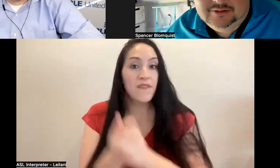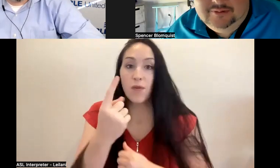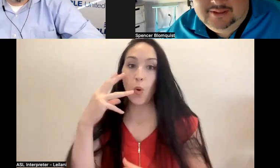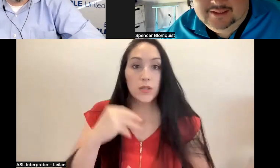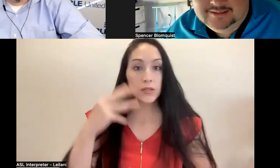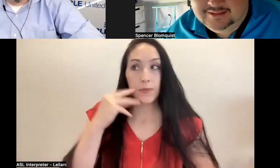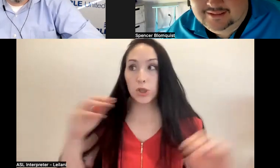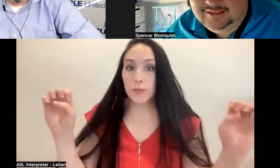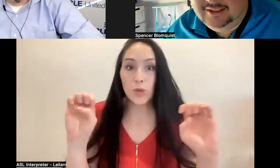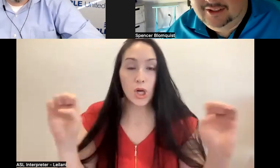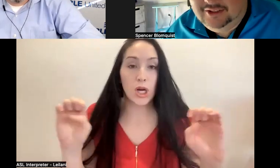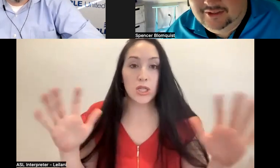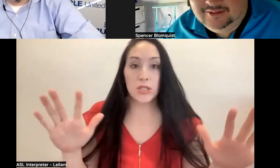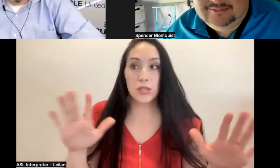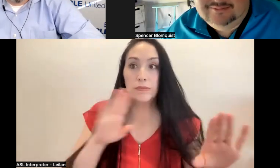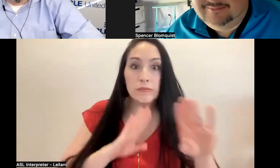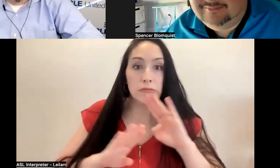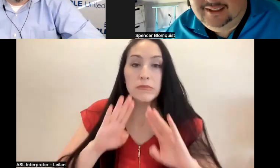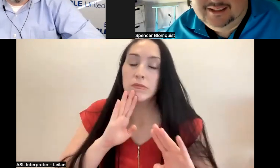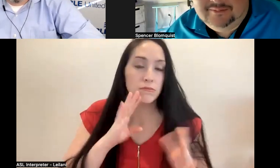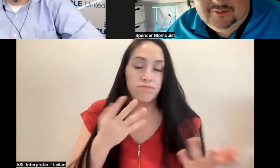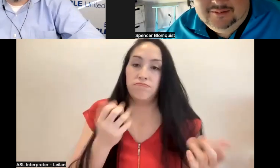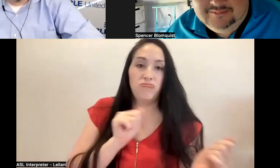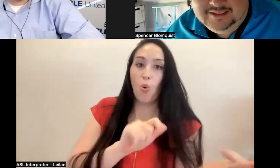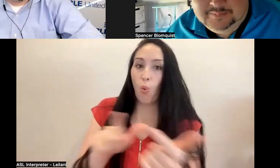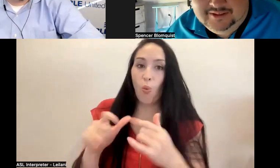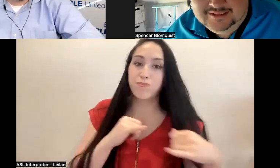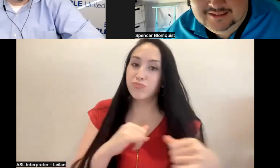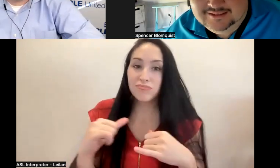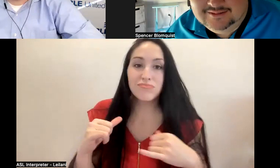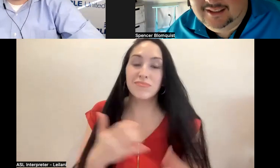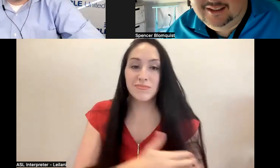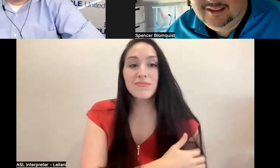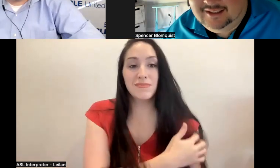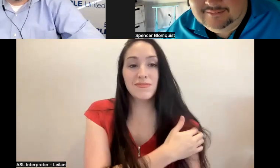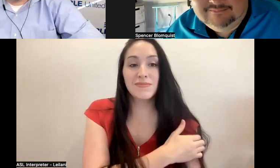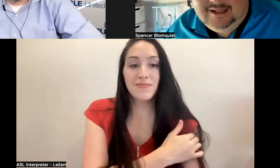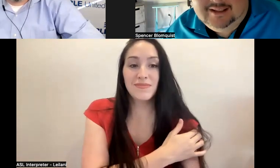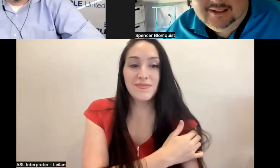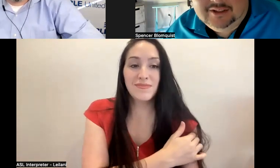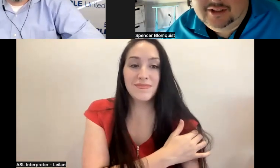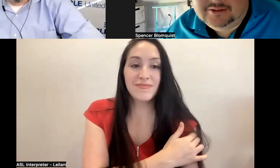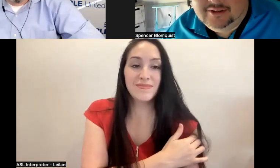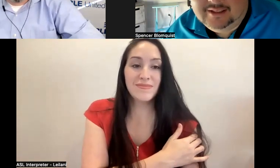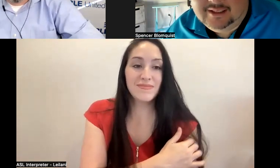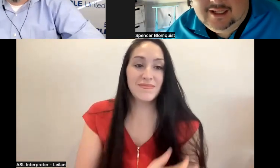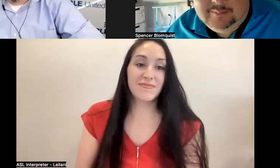11:19:07 So nobody is, you know, exempt from experience and anything you know, so anything